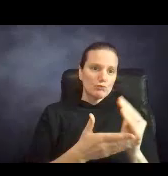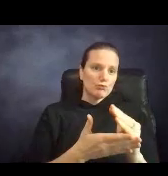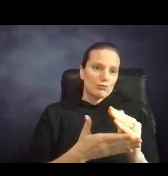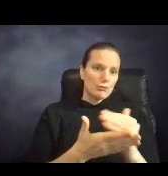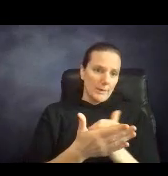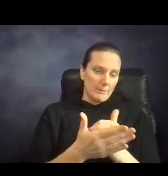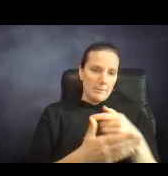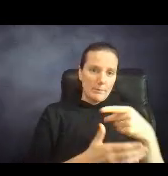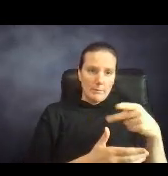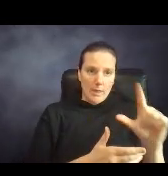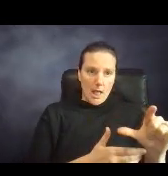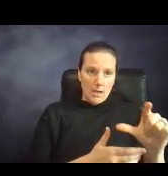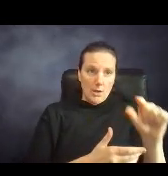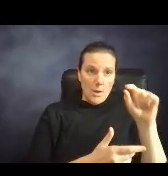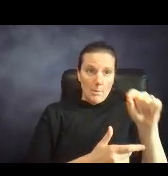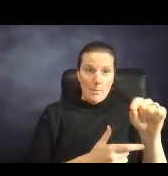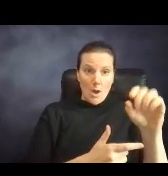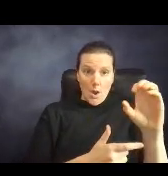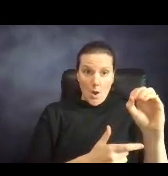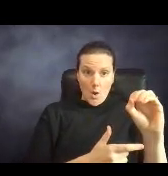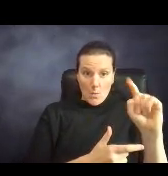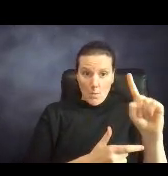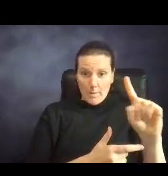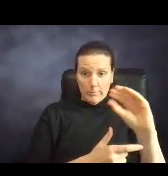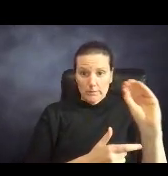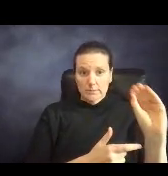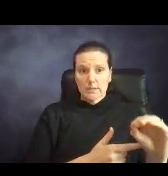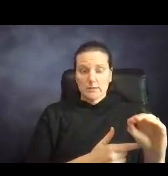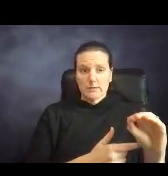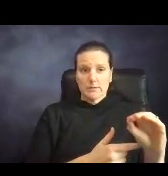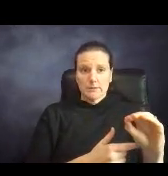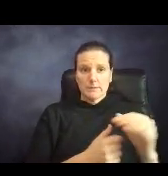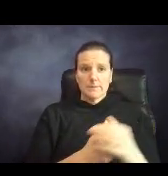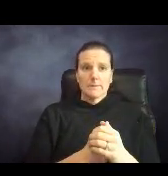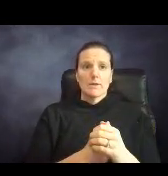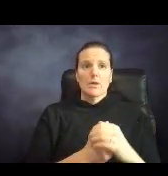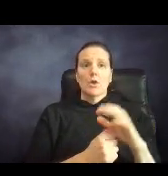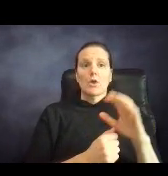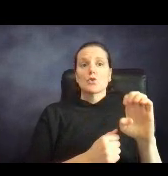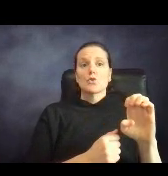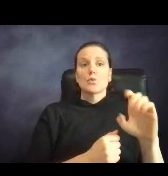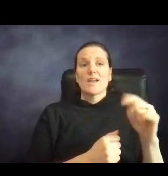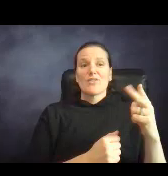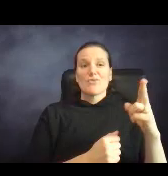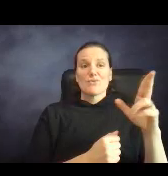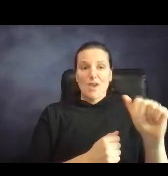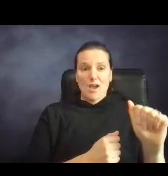So 0.01%, one gram applied intravaginally and on the urethra or the vestibule, three nights per week.